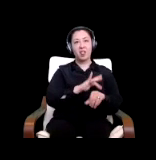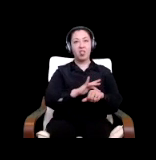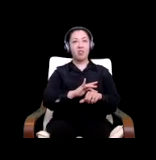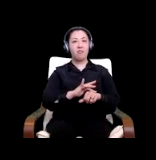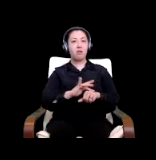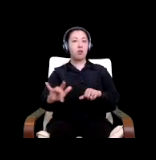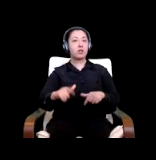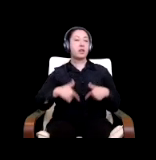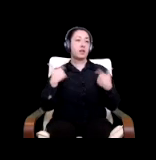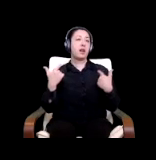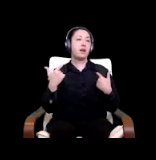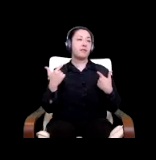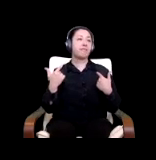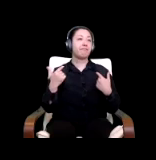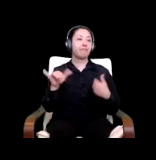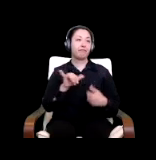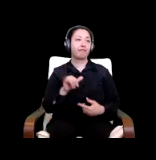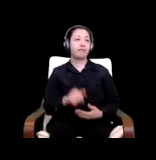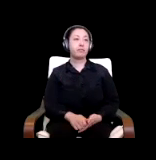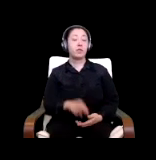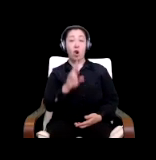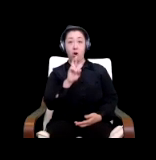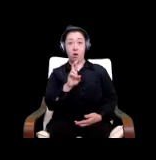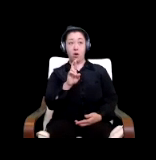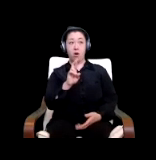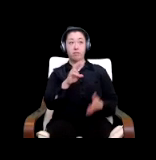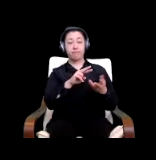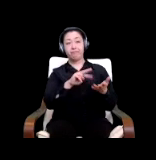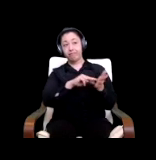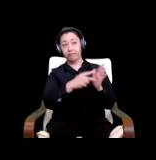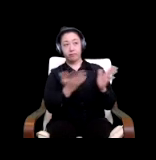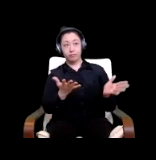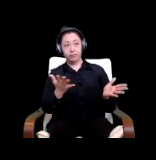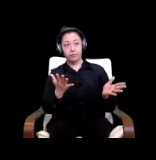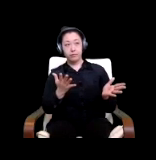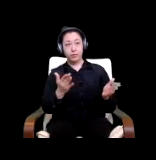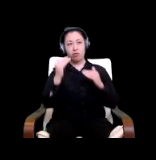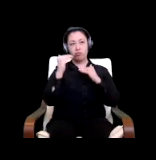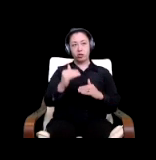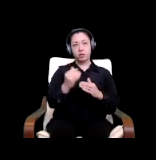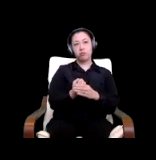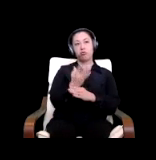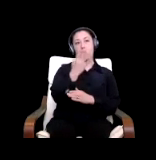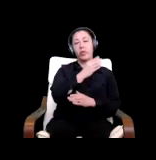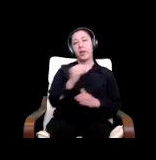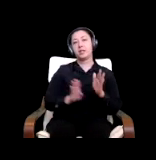R strands for restriction of growth and development, kids with CHARGE are typically shorter in